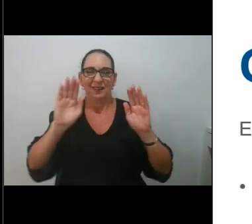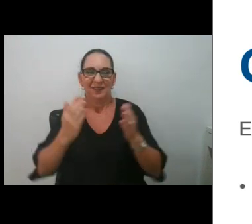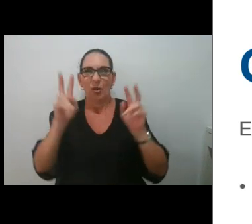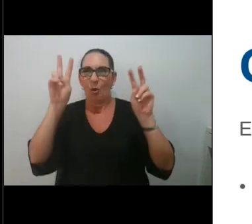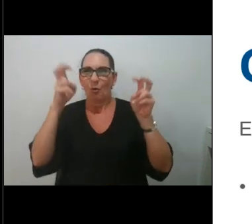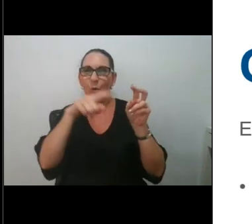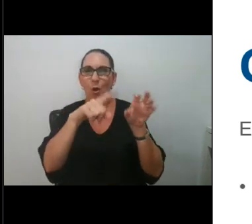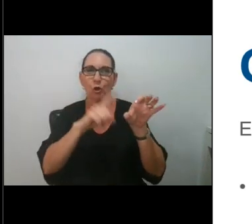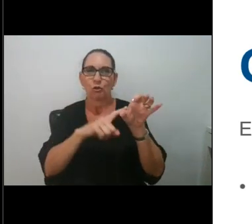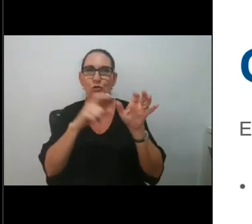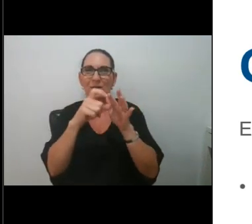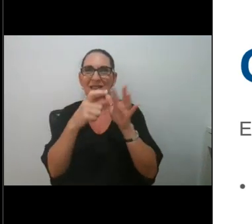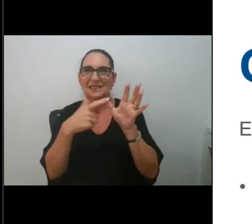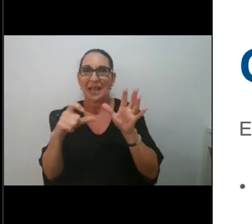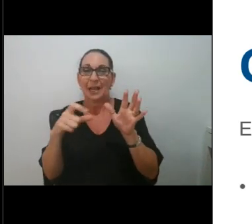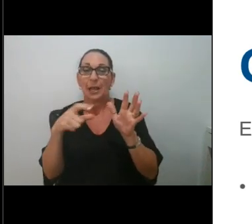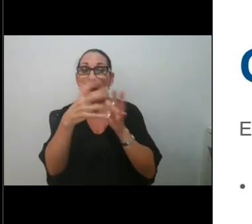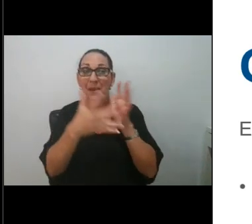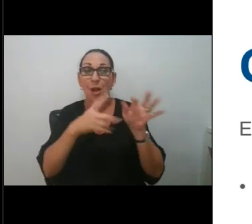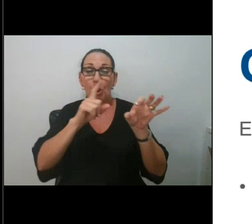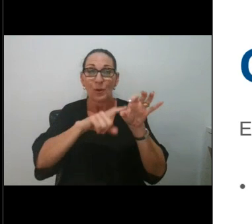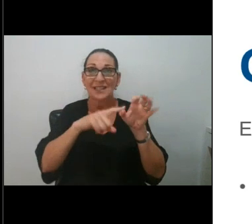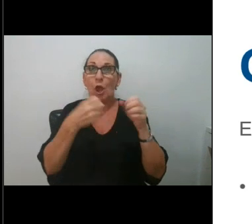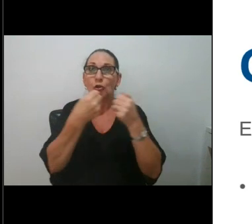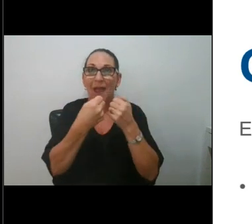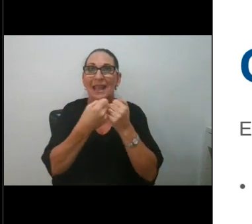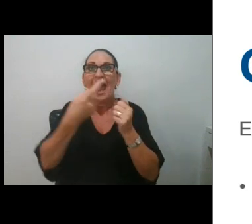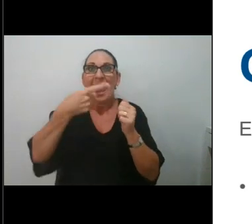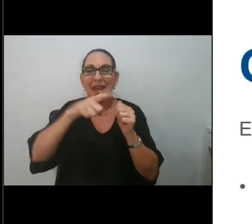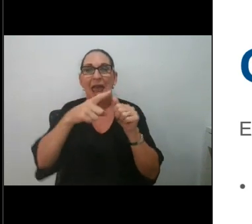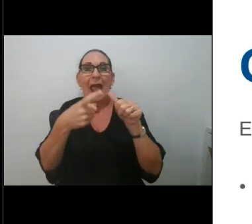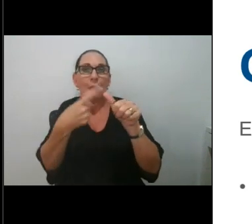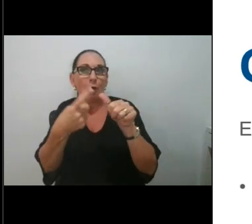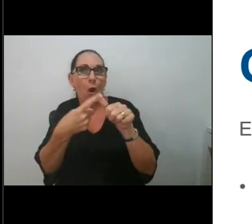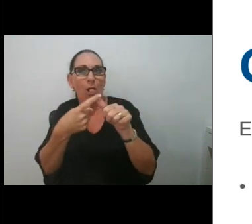um other slides that's the queens and Drug and Alcohol Court so QDAC um what it a it aims an